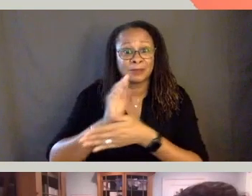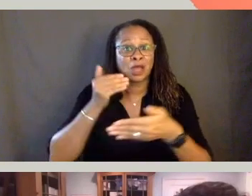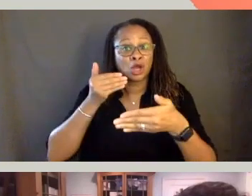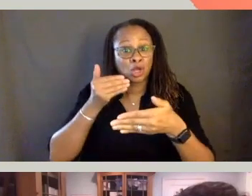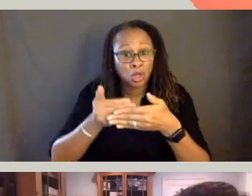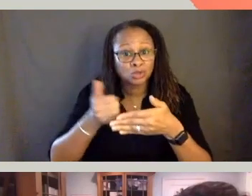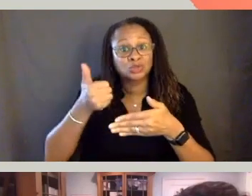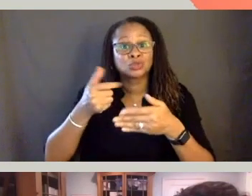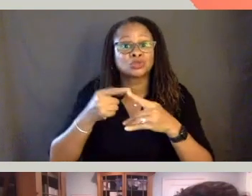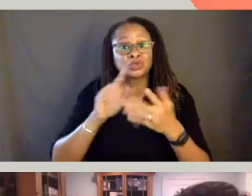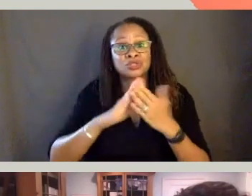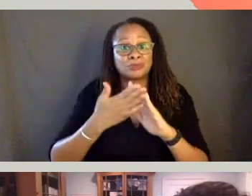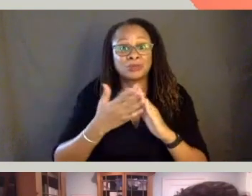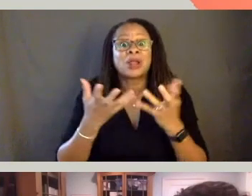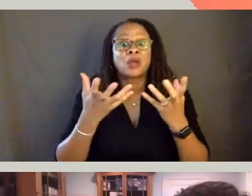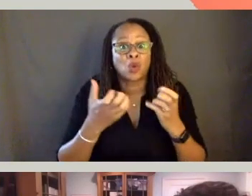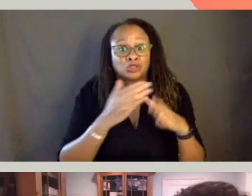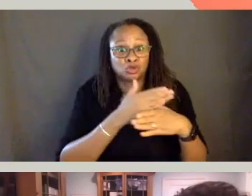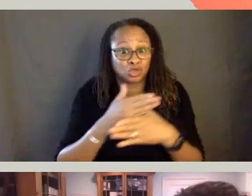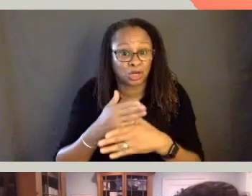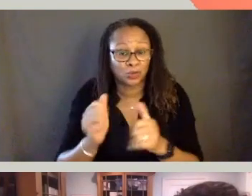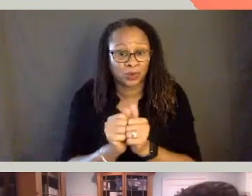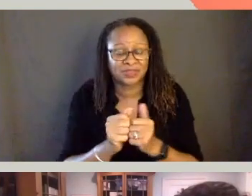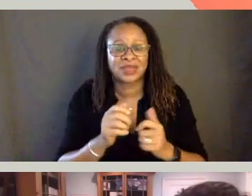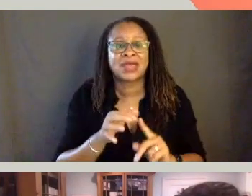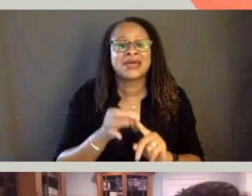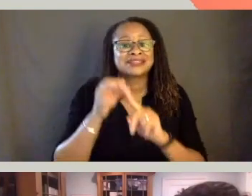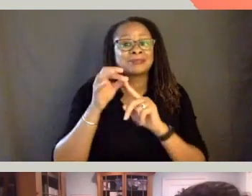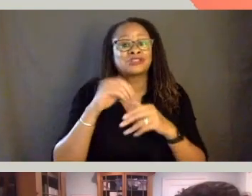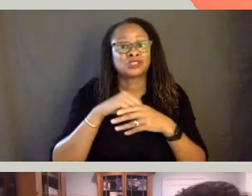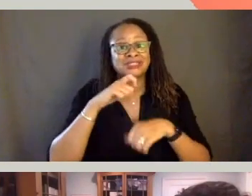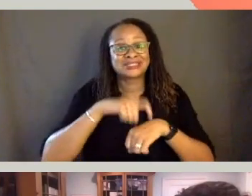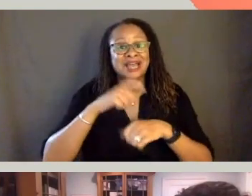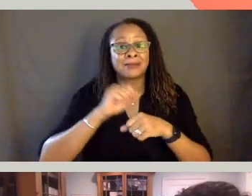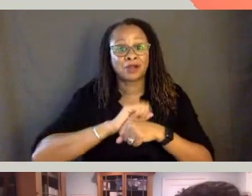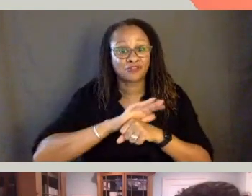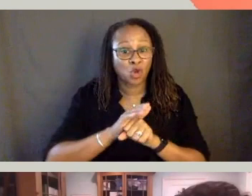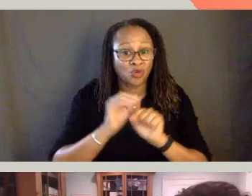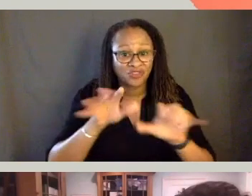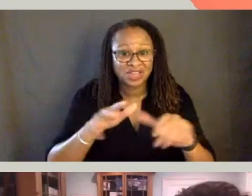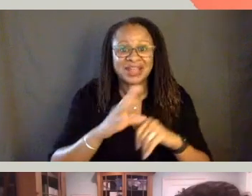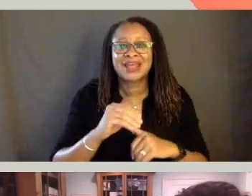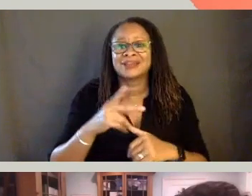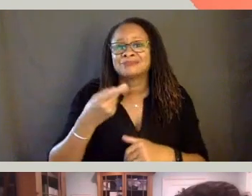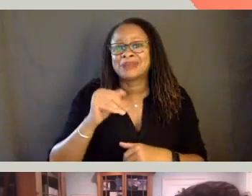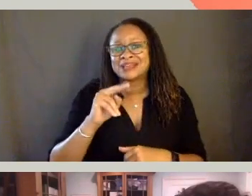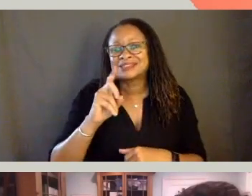that I want to see it, especially in the time of COVID and the pandemic where we can't really gather